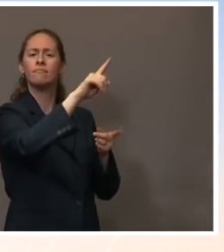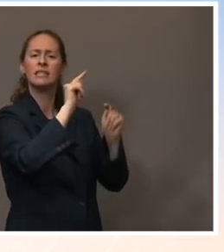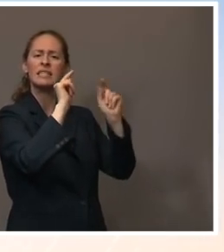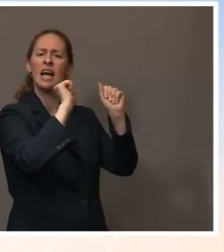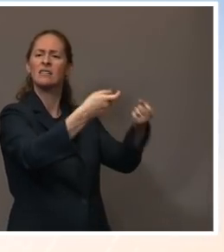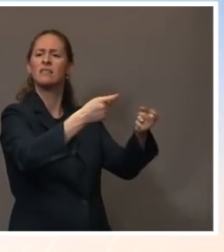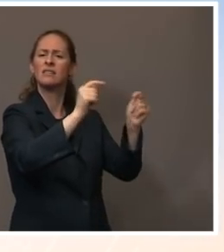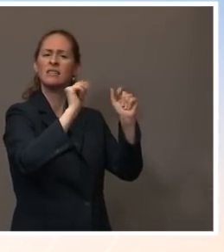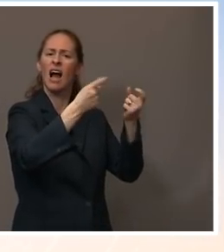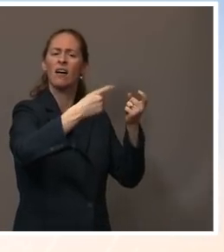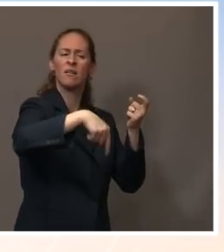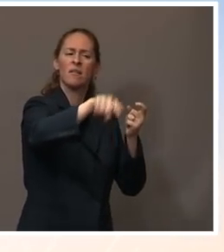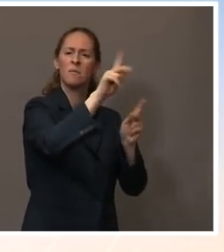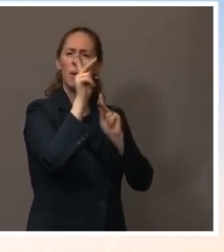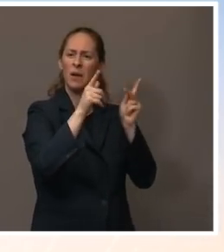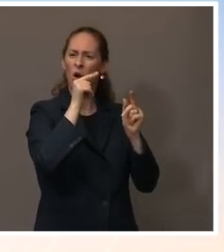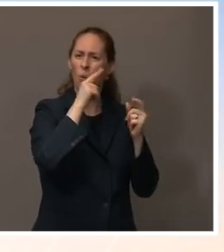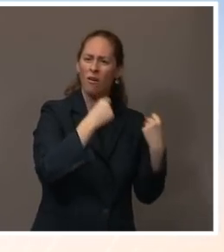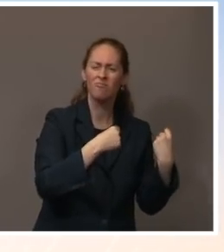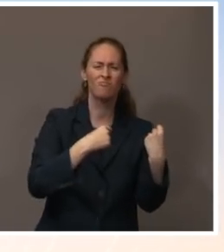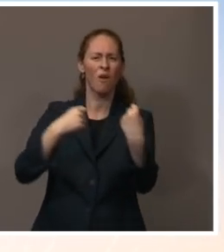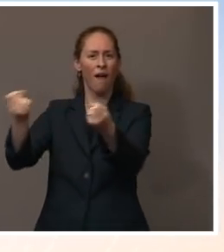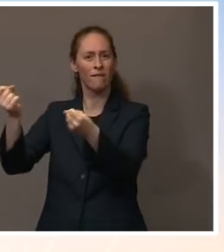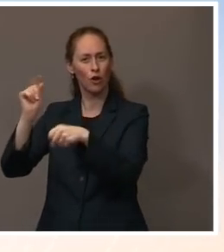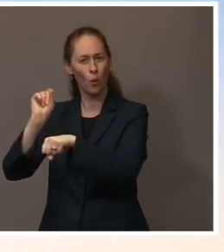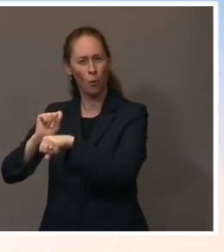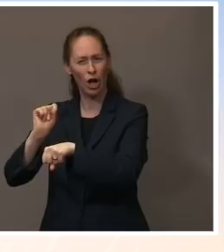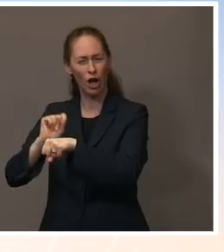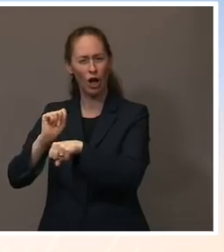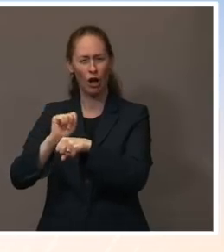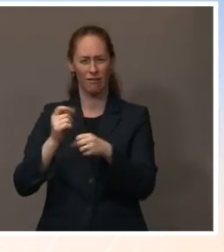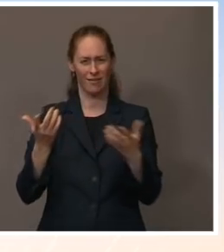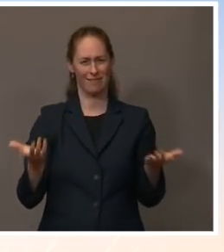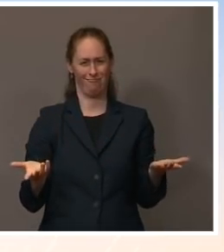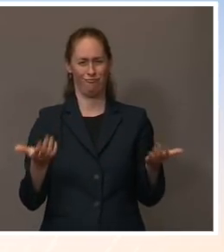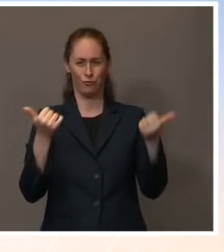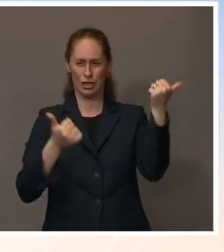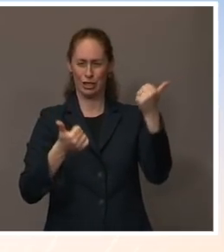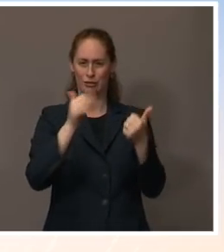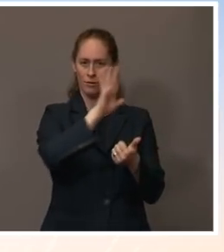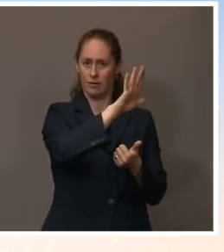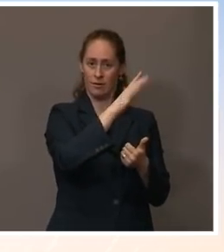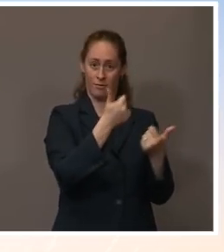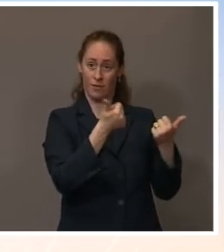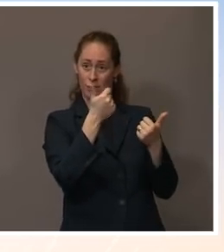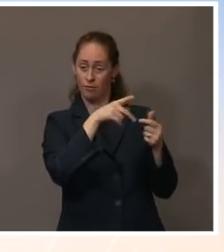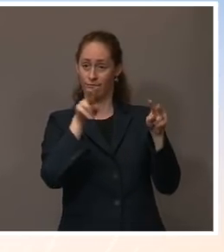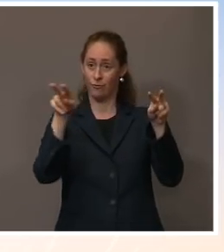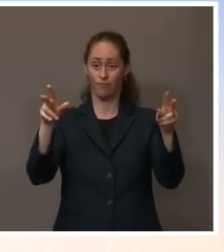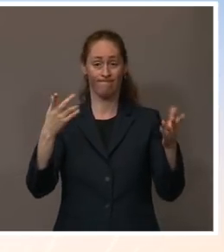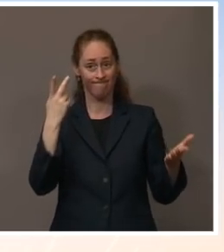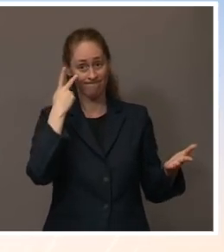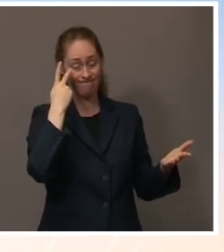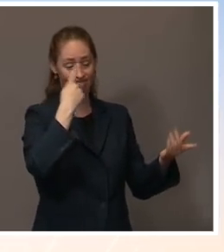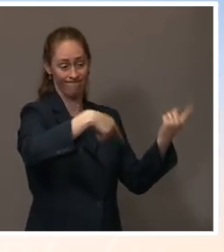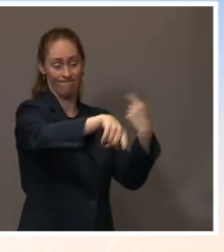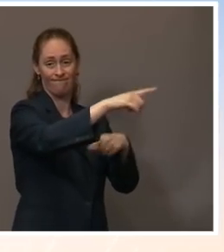That's the basic question here. So we'll see if they can make progress on that exact point. Go ahead. The Press: Can you say who the stakeholders will --